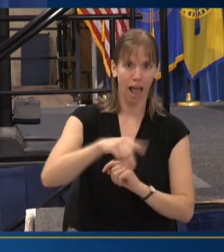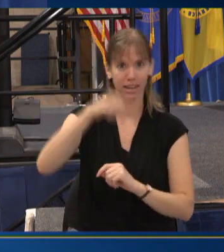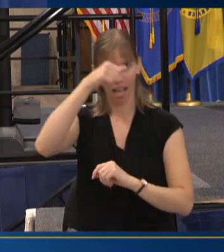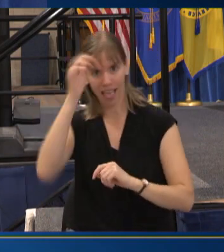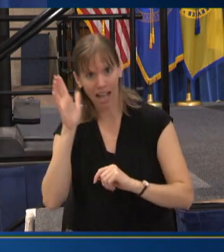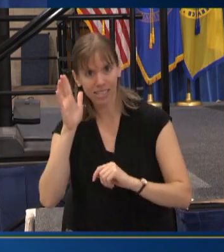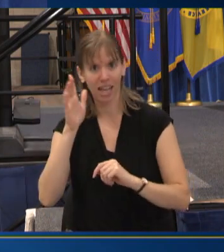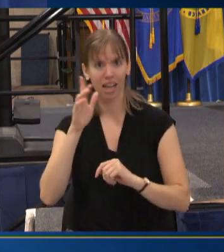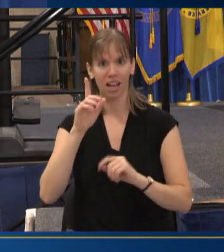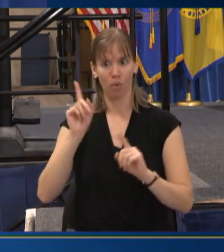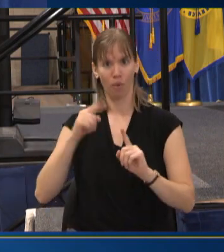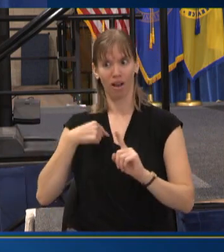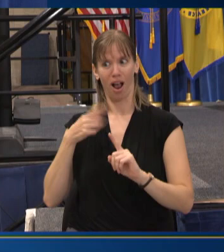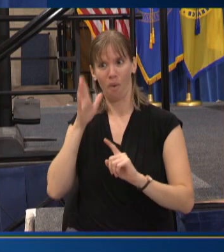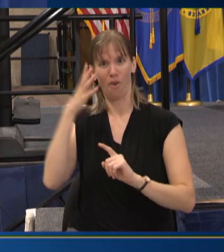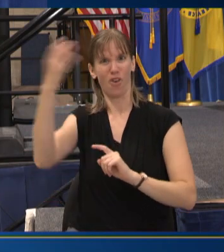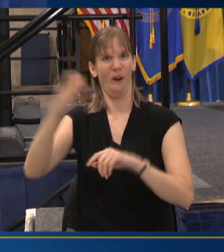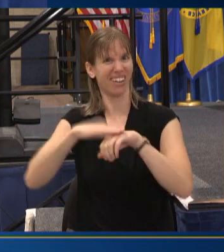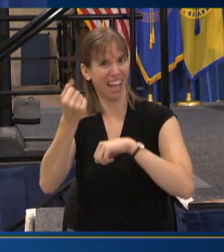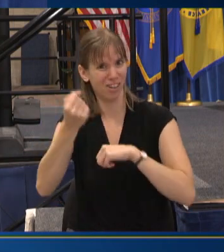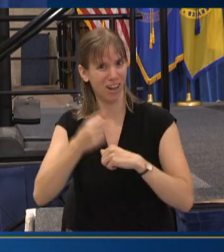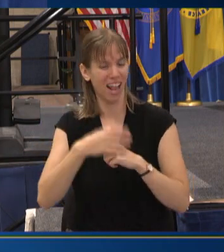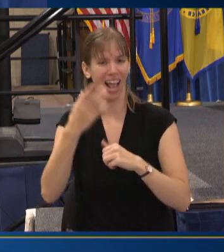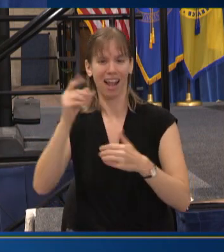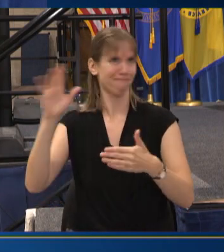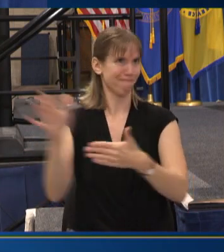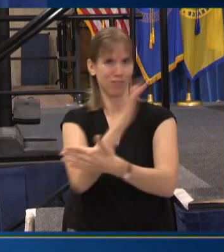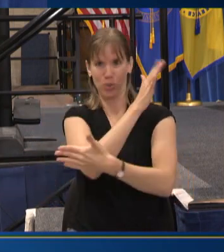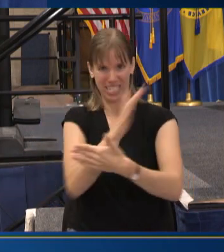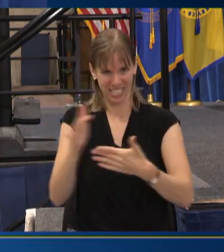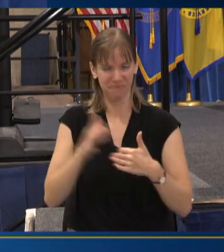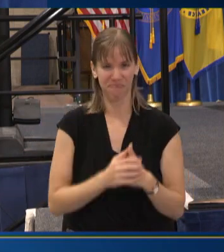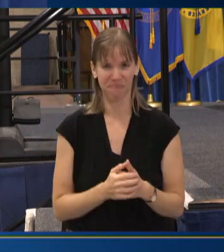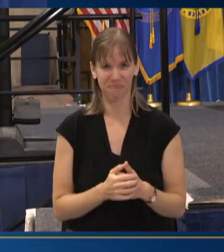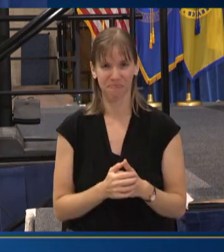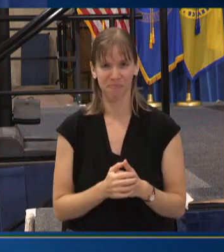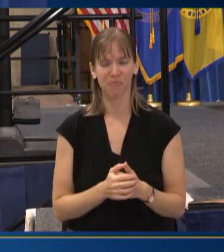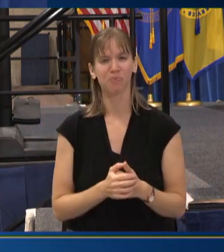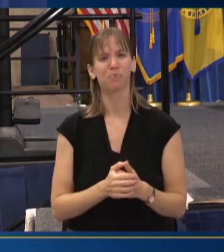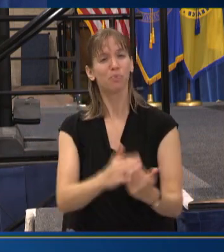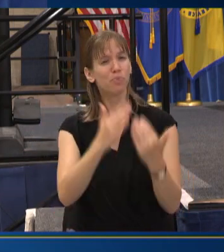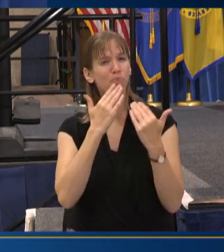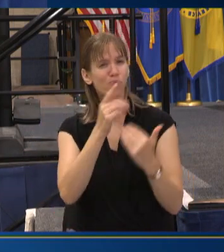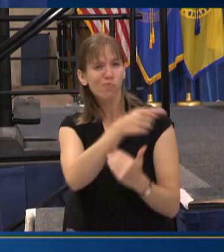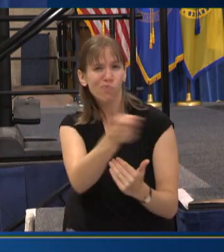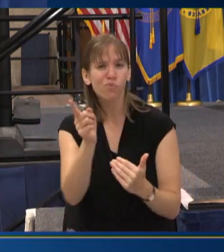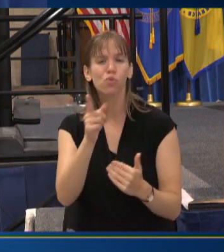is where I'm headed on Saturday and everywhere in between. And we want to especially thank the individuals who participated in the